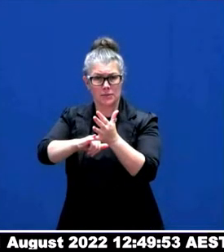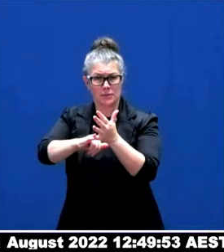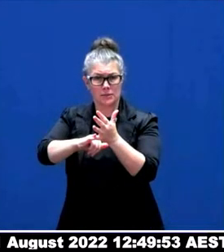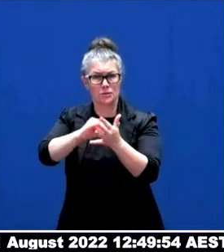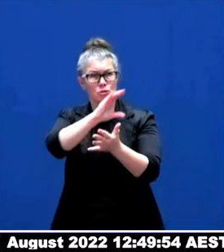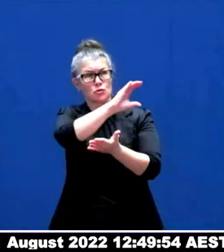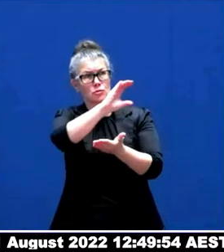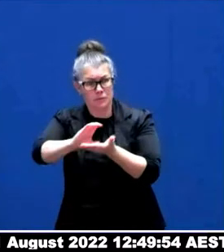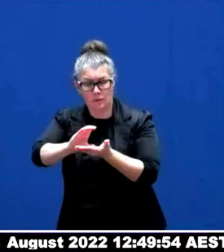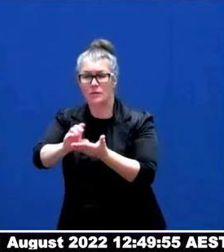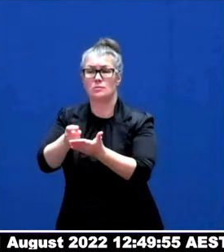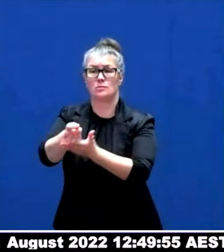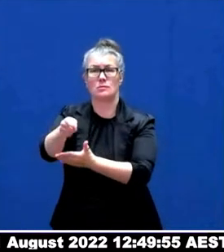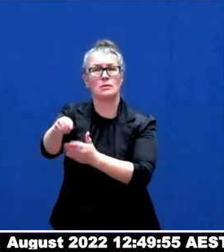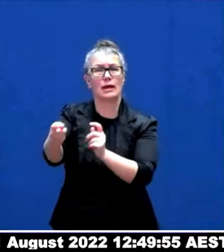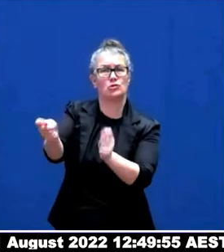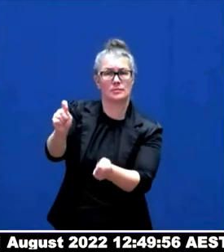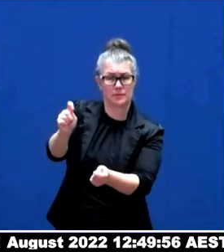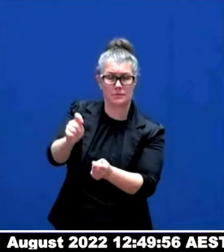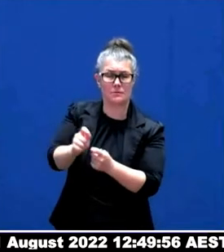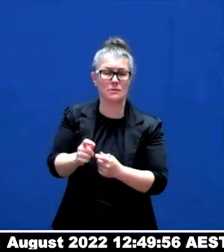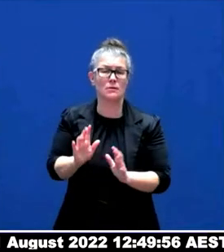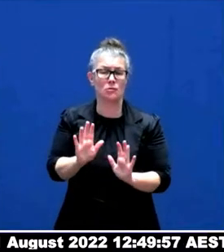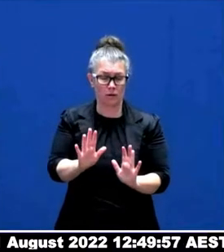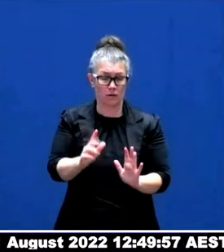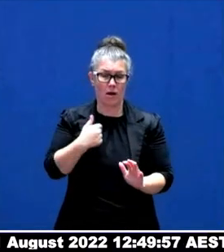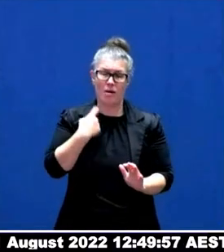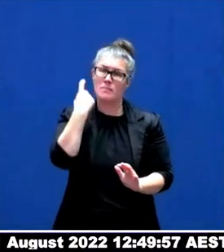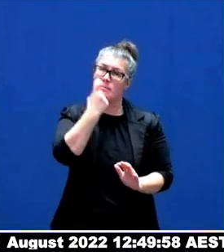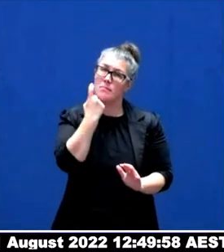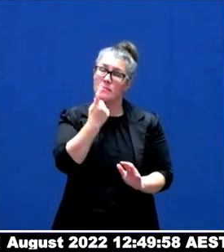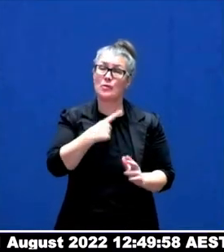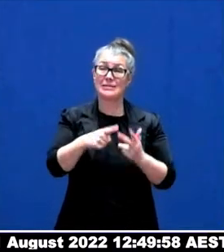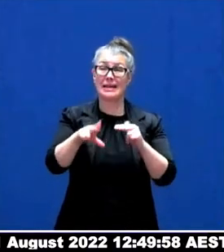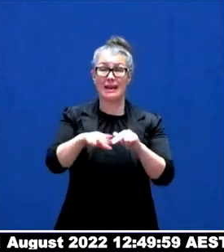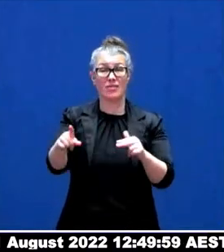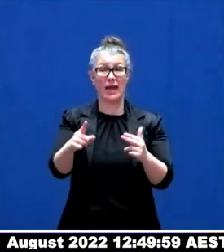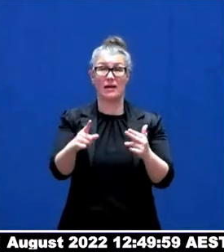What I was wondering is, have you - if that seems to be pretty much a working rule, is